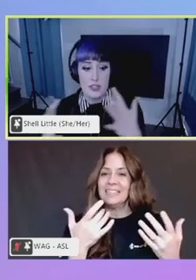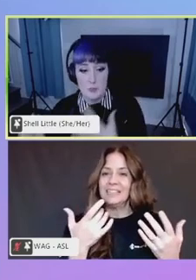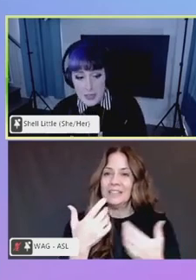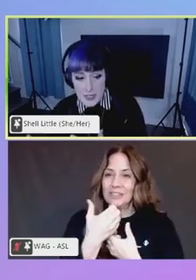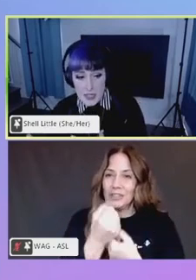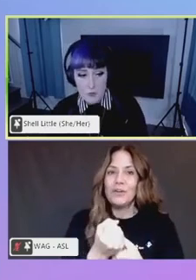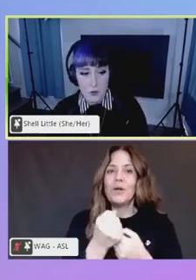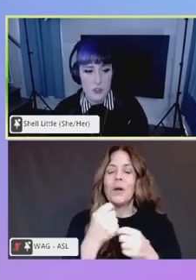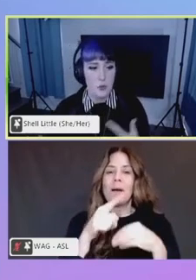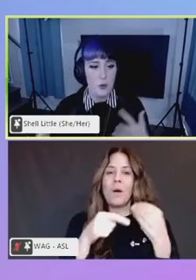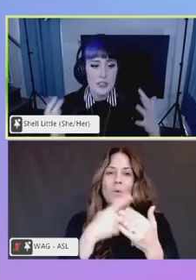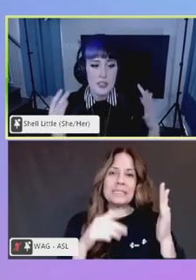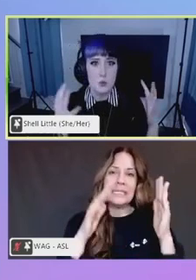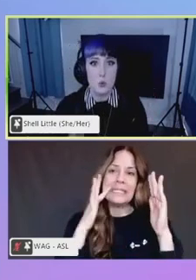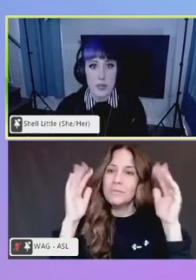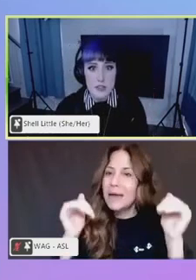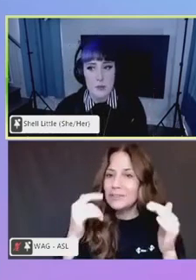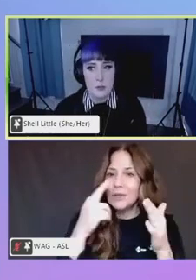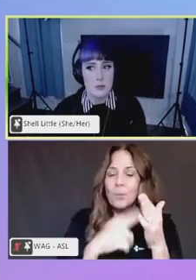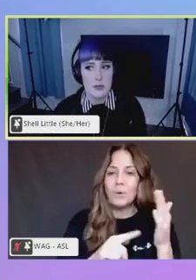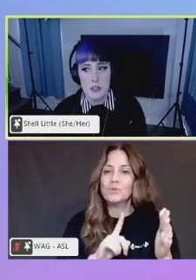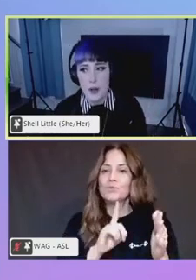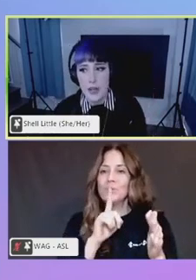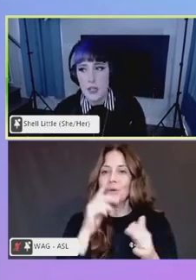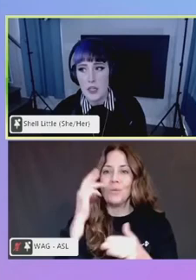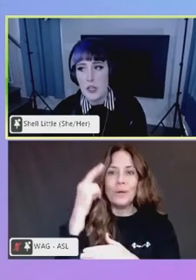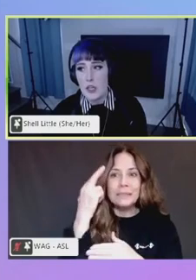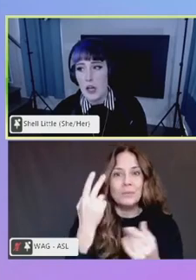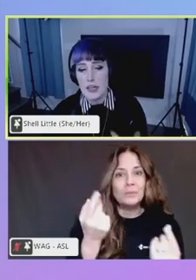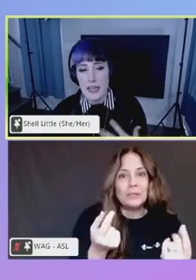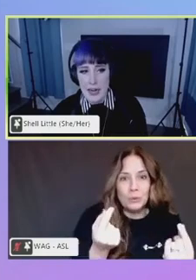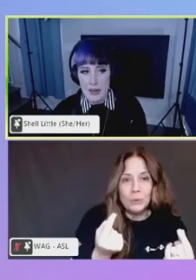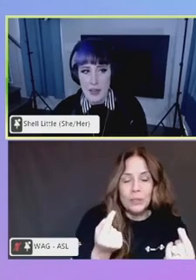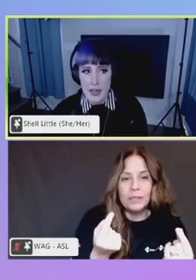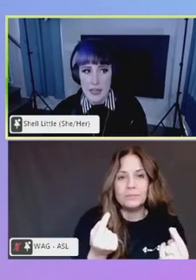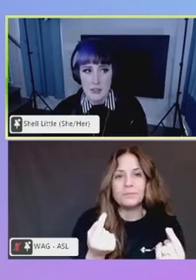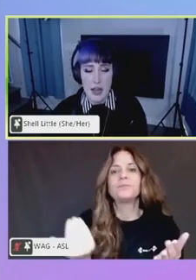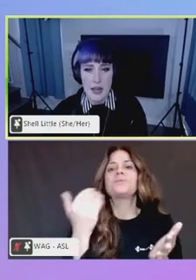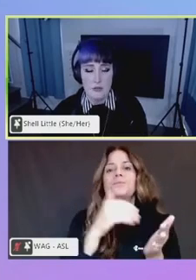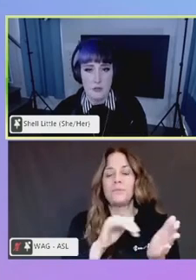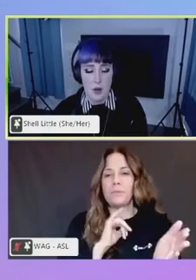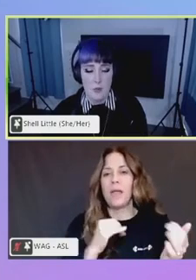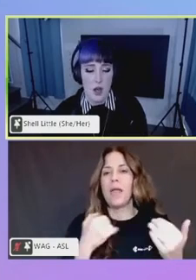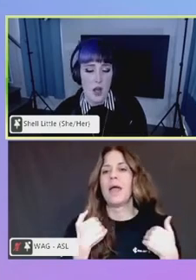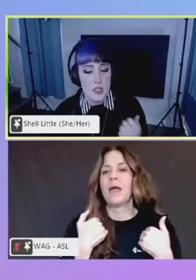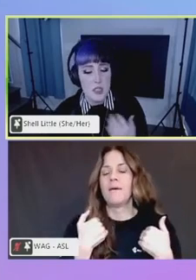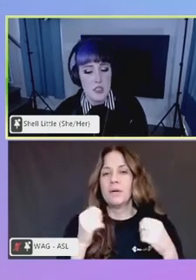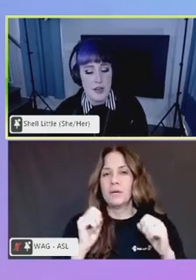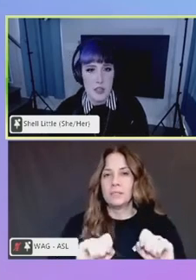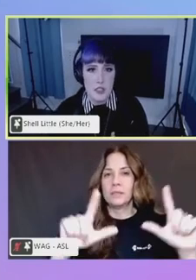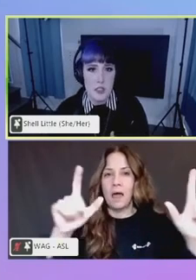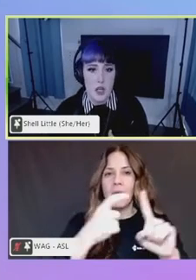unreasonable and ever-changing workload. You know, a feeling of insecurity of how much work you are doing versus